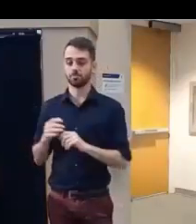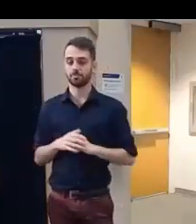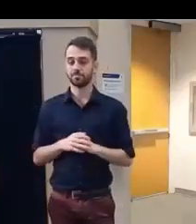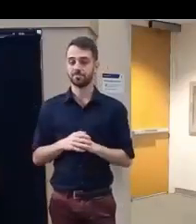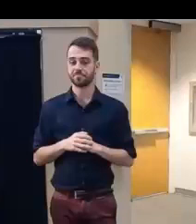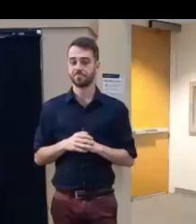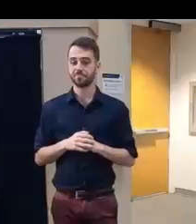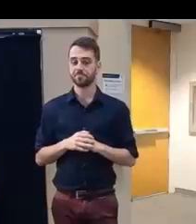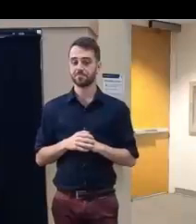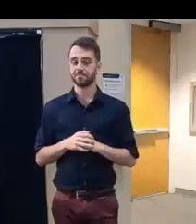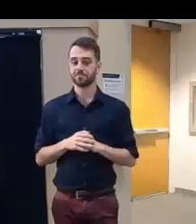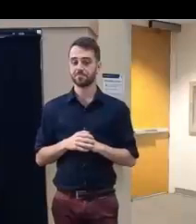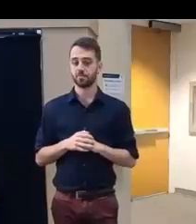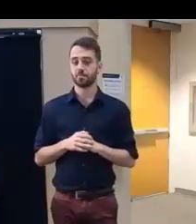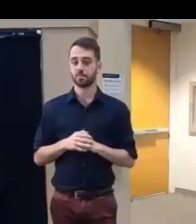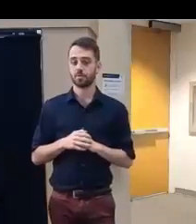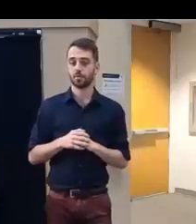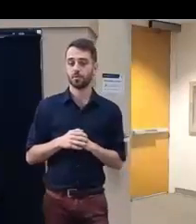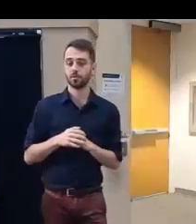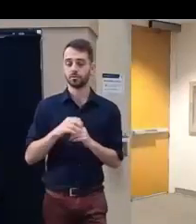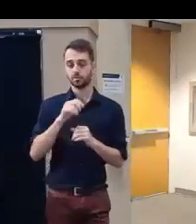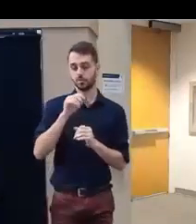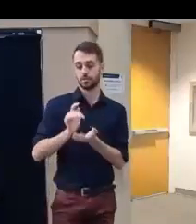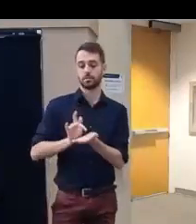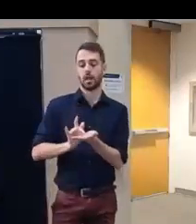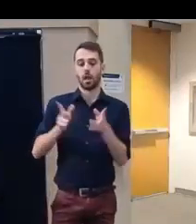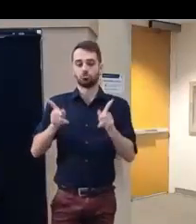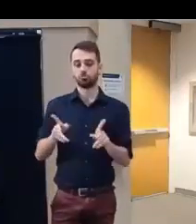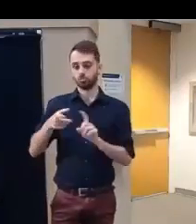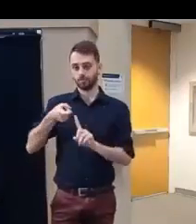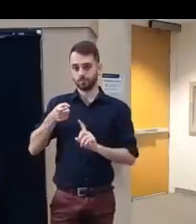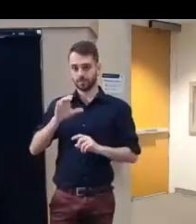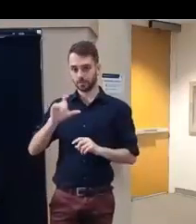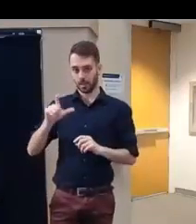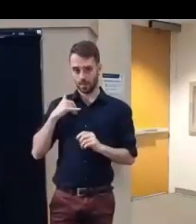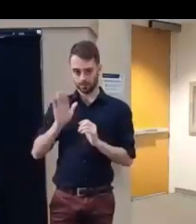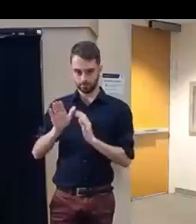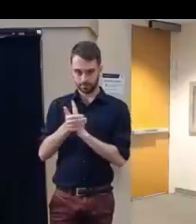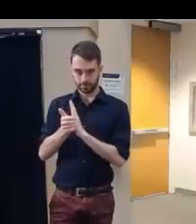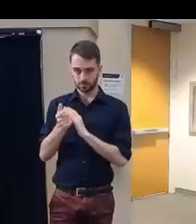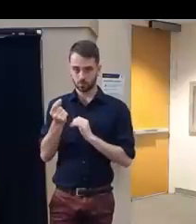work to learn and hone um so I've listed them here communicate effectively with the consultee